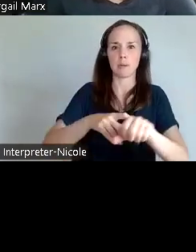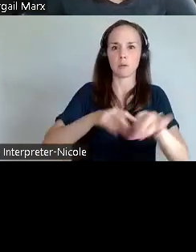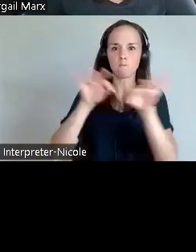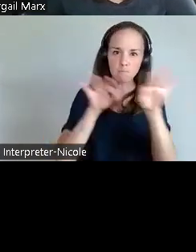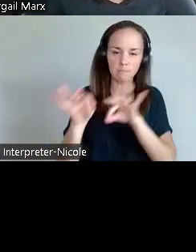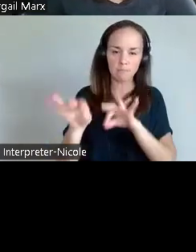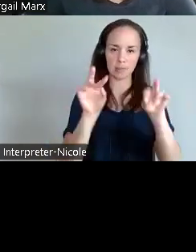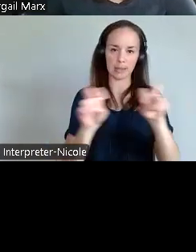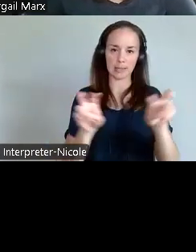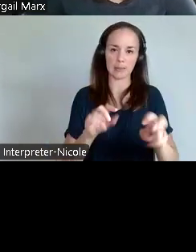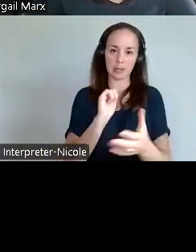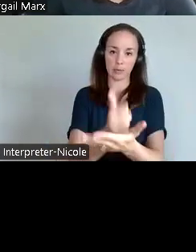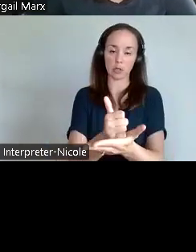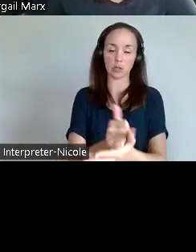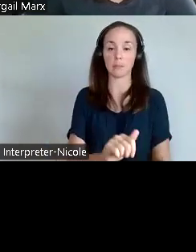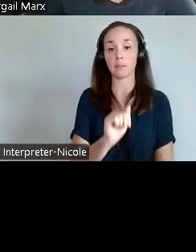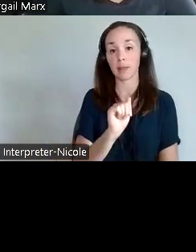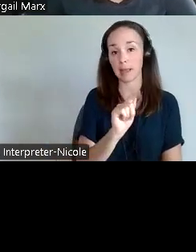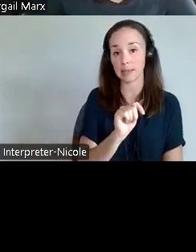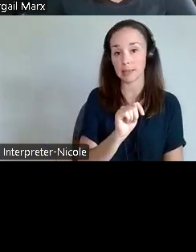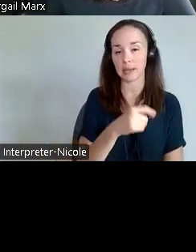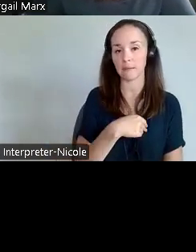So assistive technology actually has two different parts.